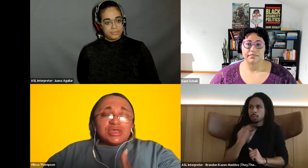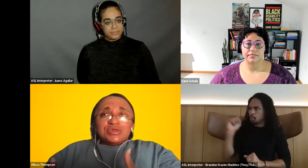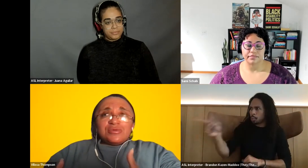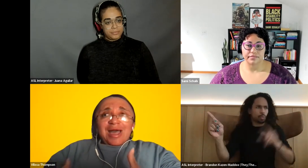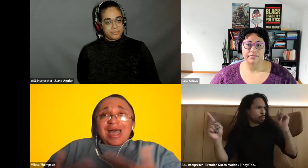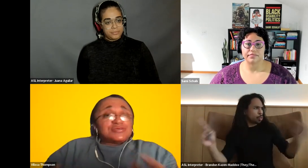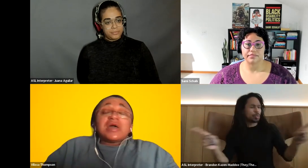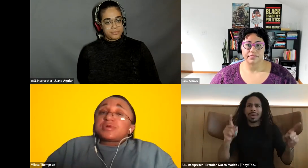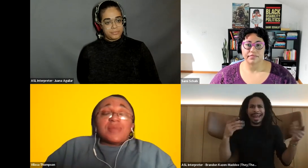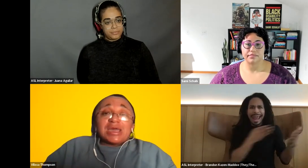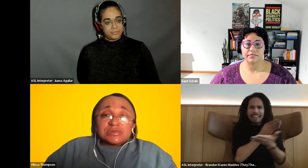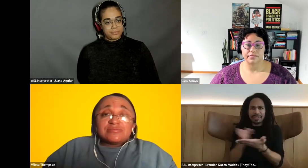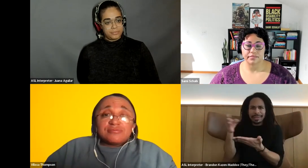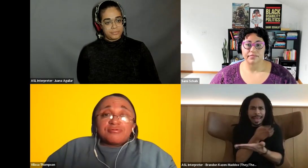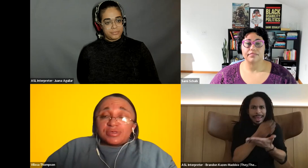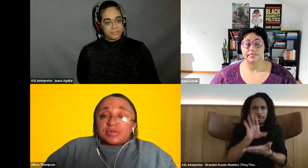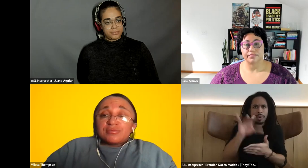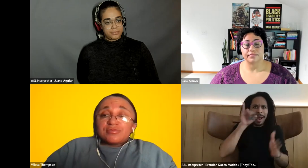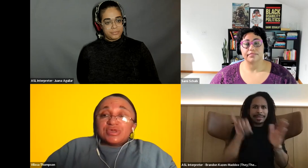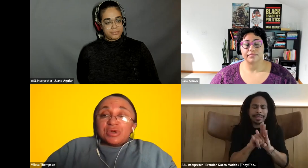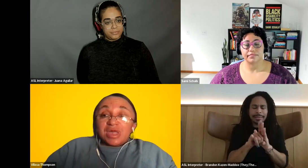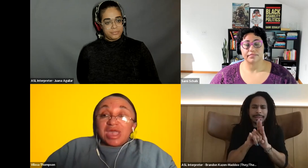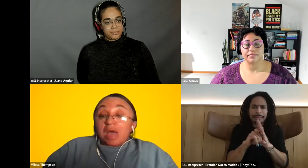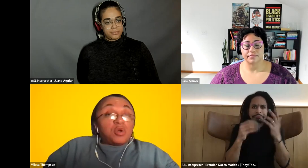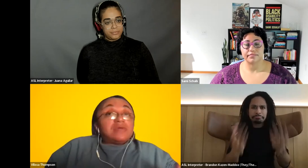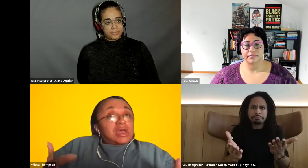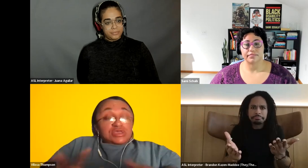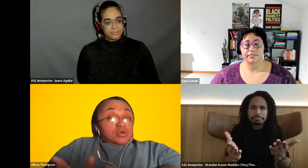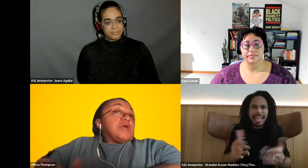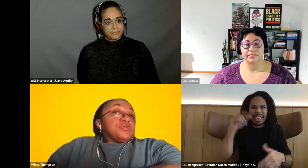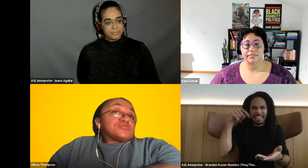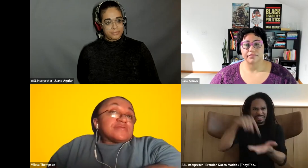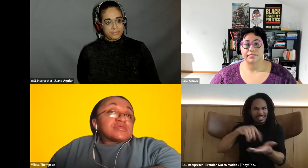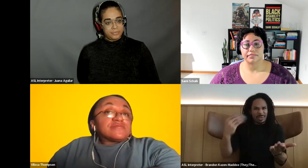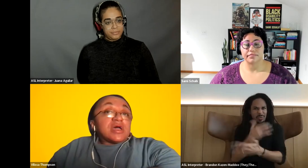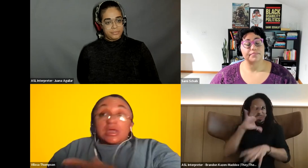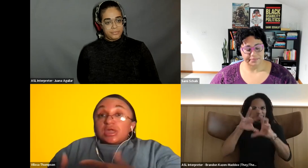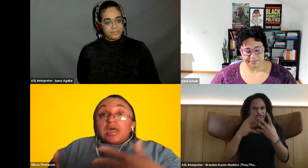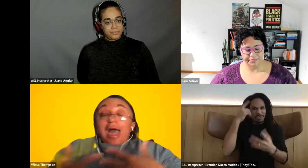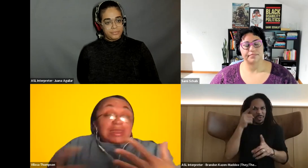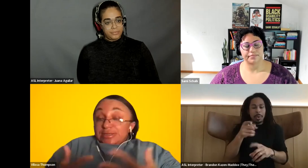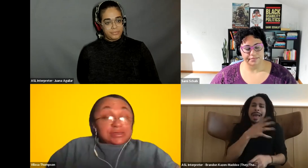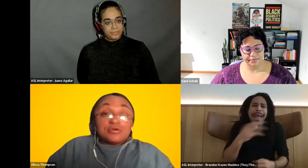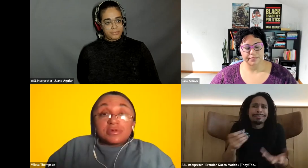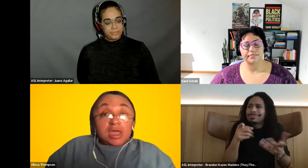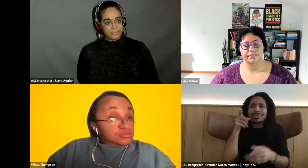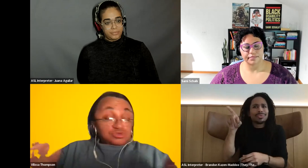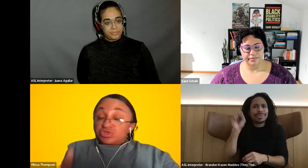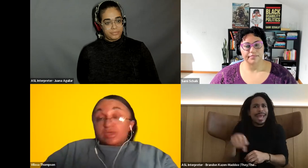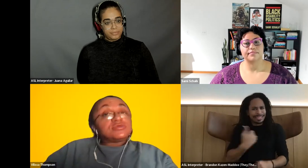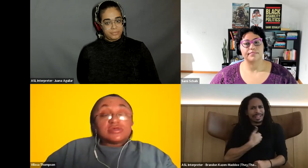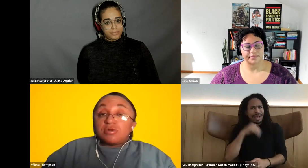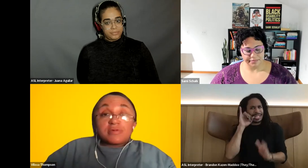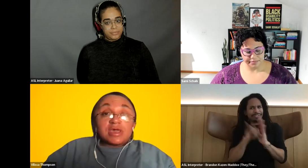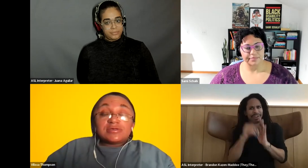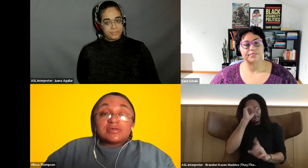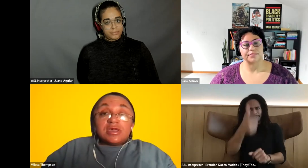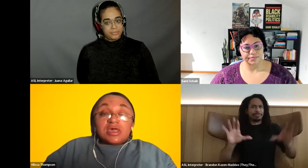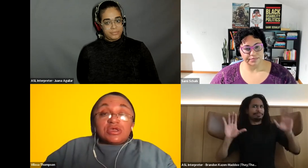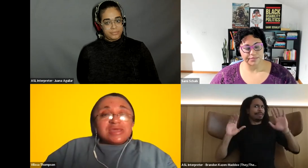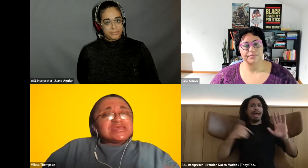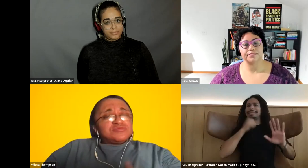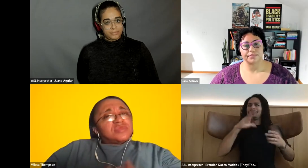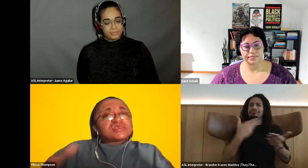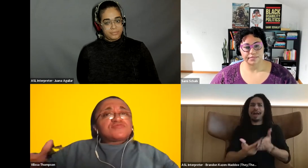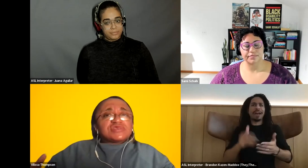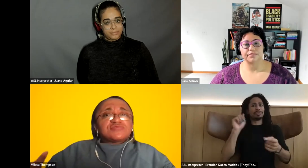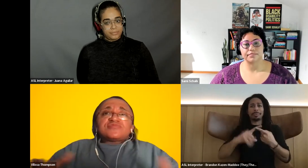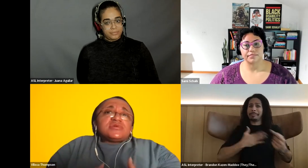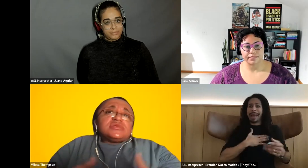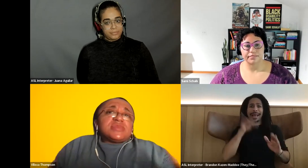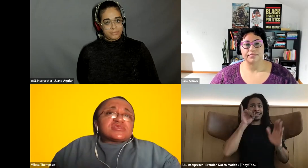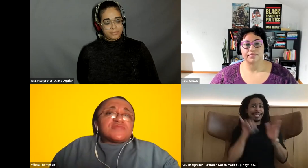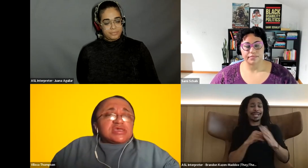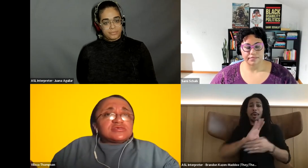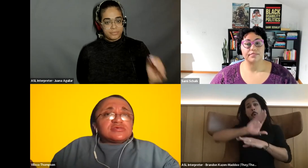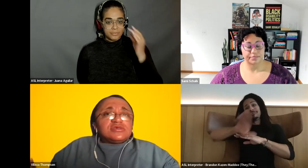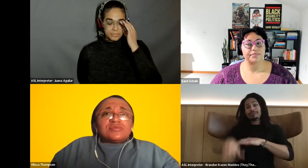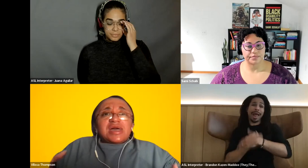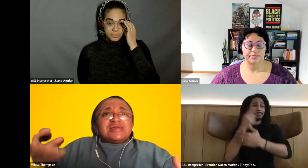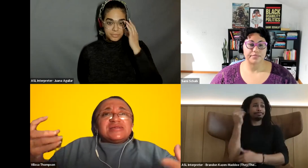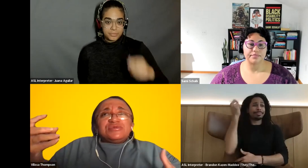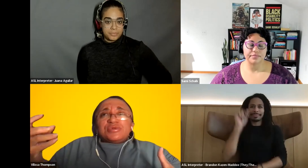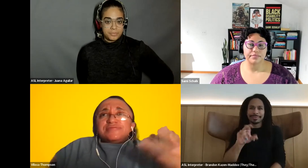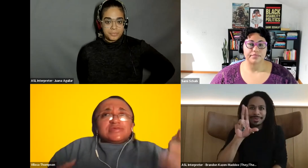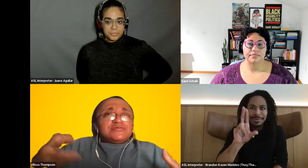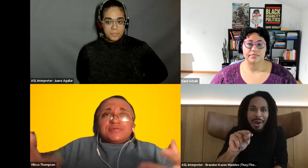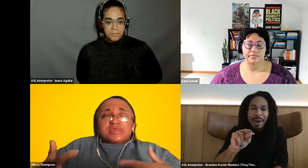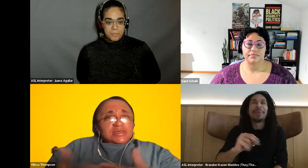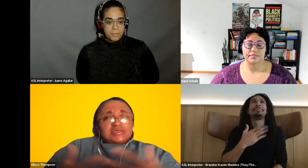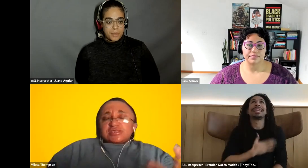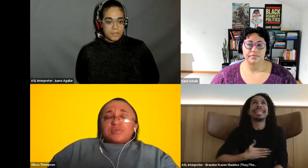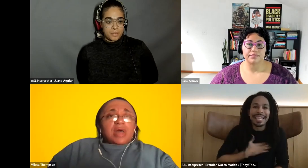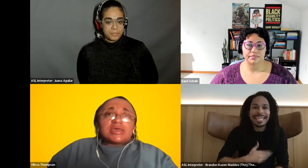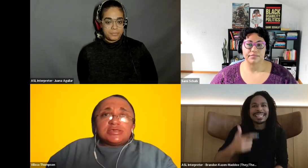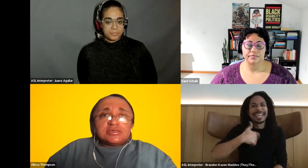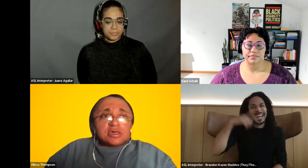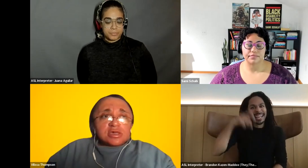Vilissa Thompson: you know. I do have a compassion for them, you know. And i'm okay, My, it's okay. Real step identified, like I didn't get here overnight. Don't expect me to get here overnight. you know, and the given that space because people need that space, you know not, you know, even if we've been in these disabled bodies.